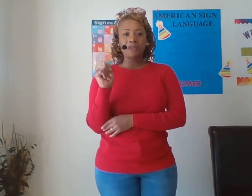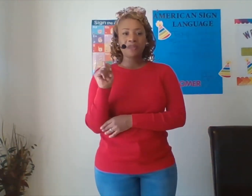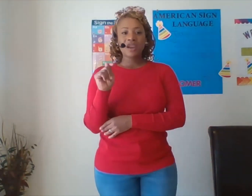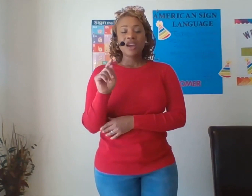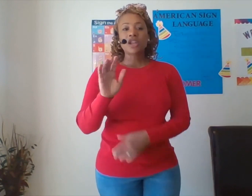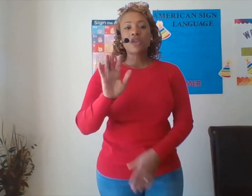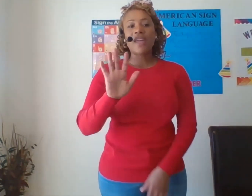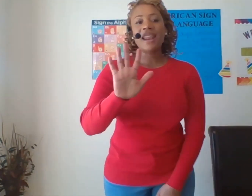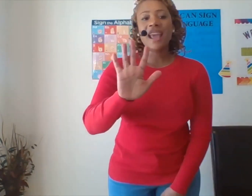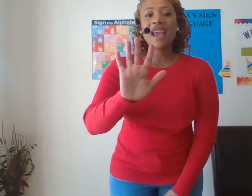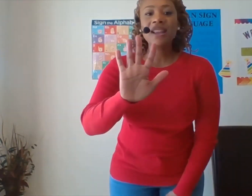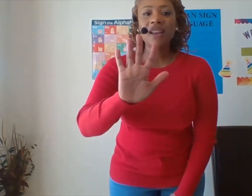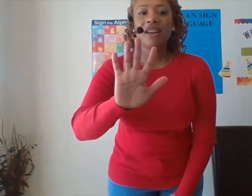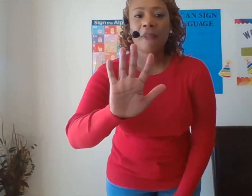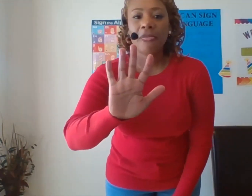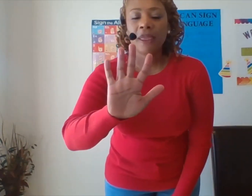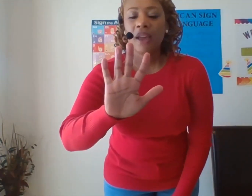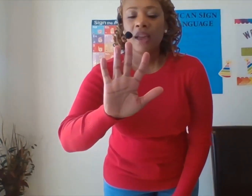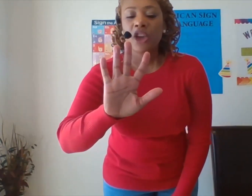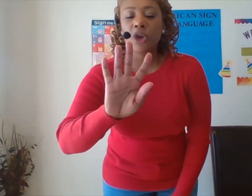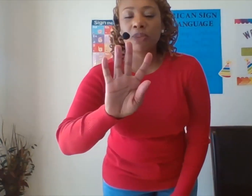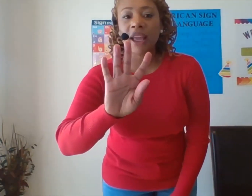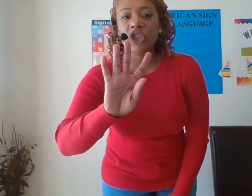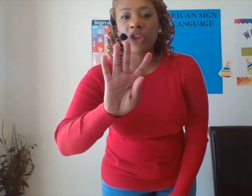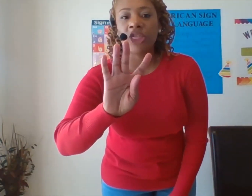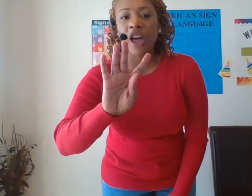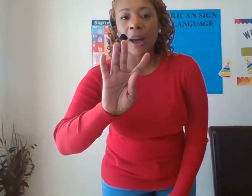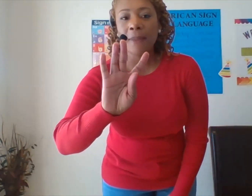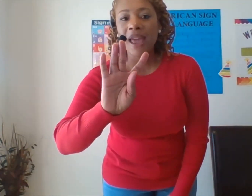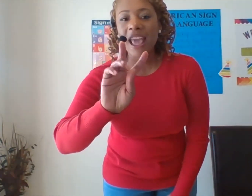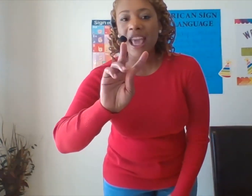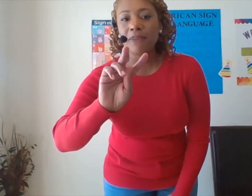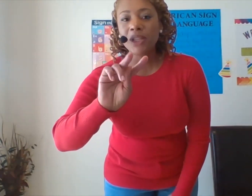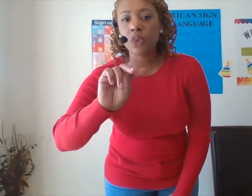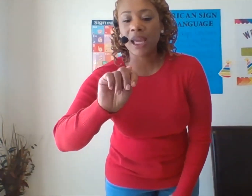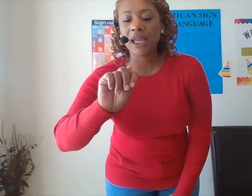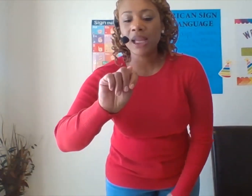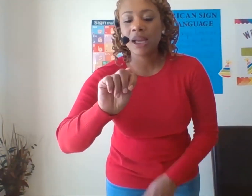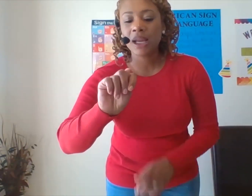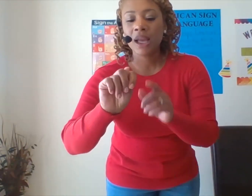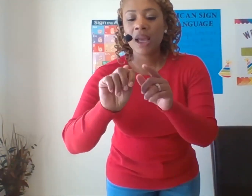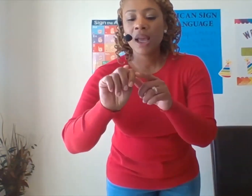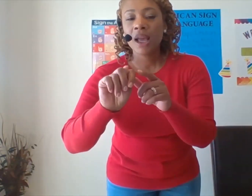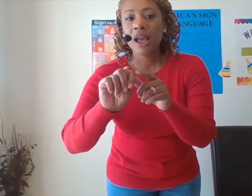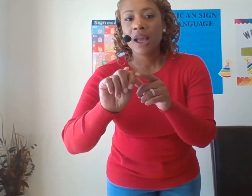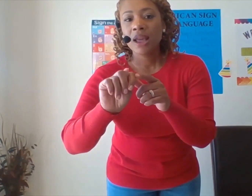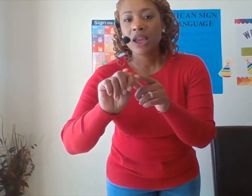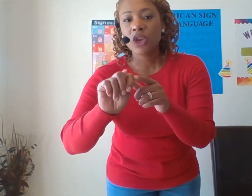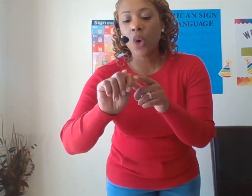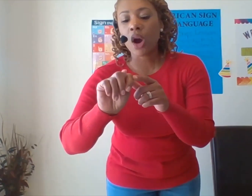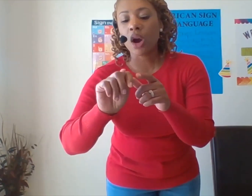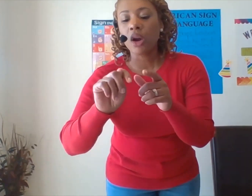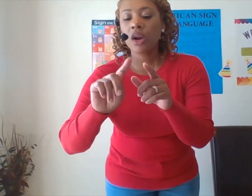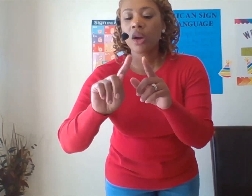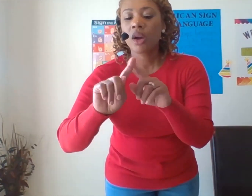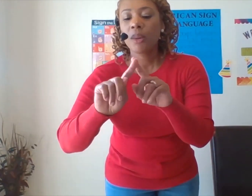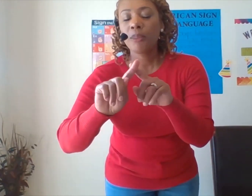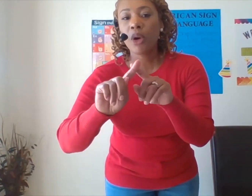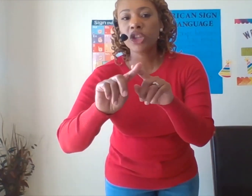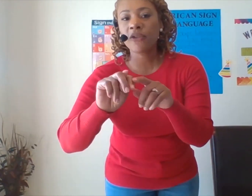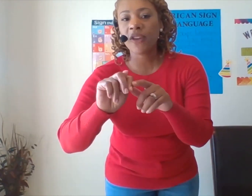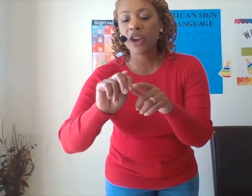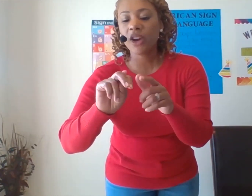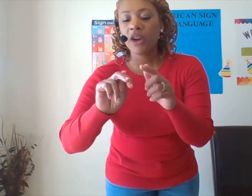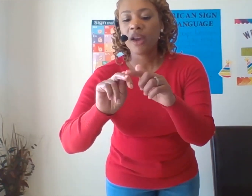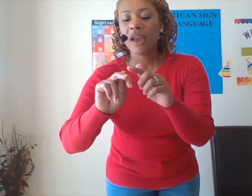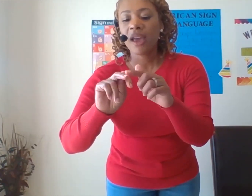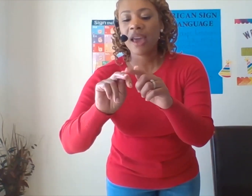so that can you place your songs in between your pointer finger and your